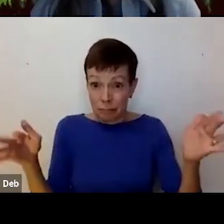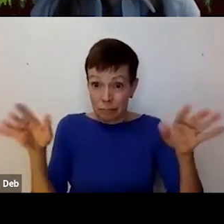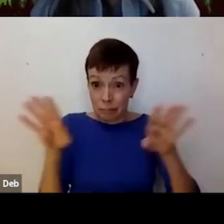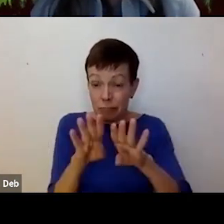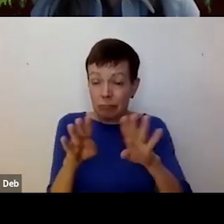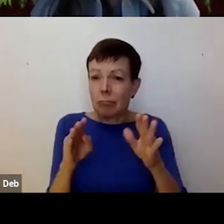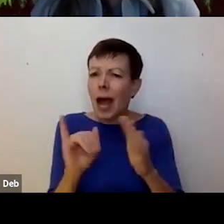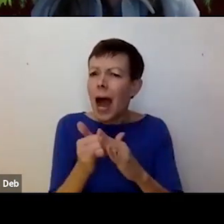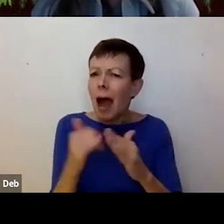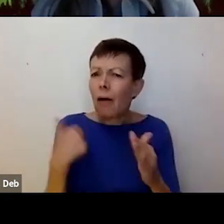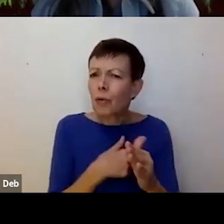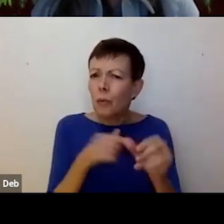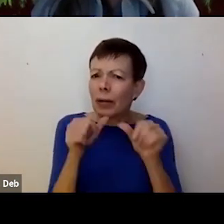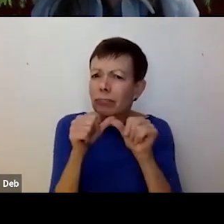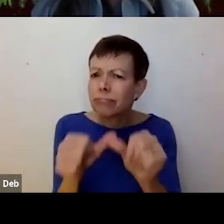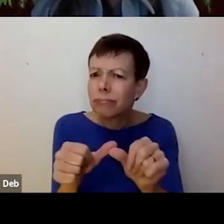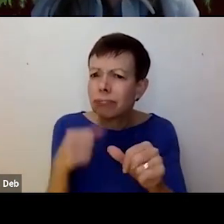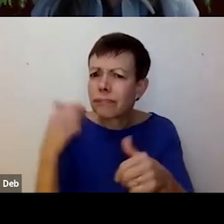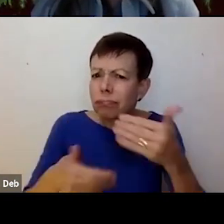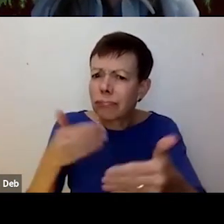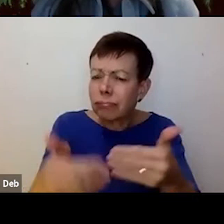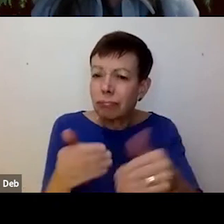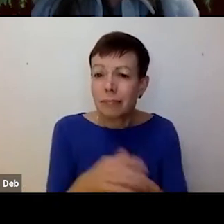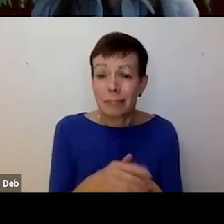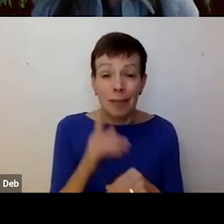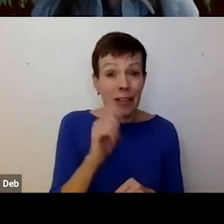I think we all do great work. It's just a matter of finding ways to keep it sustainable. So